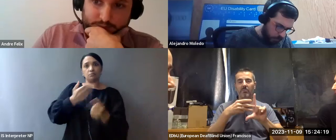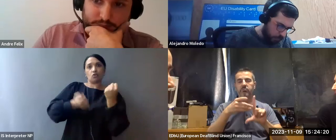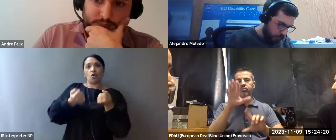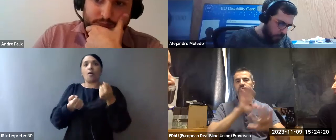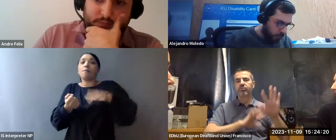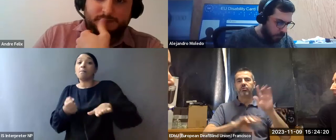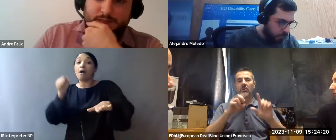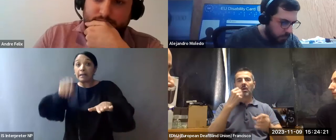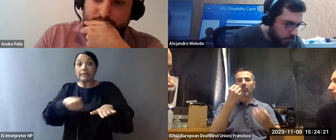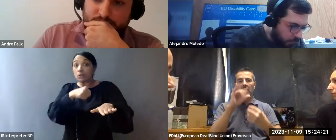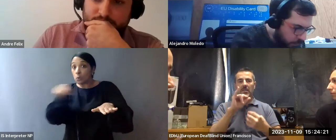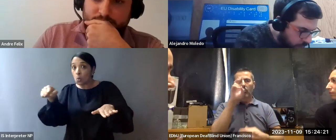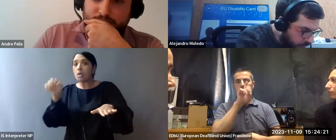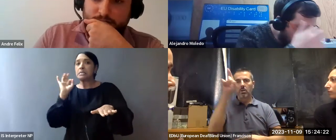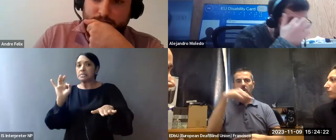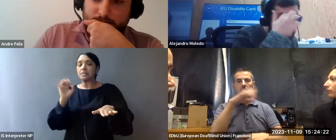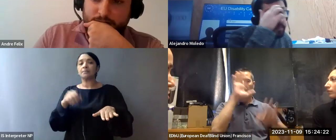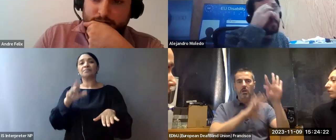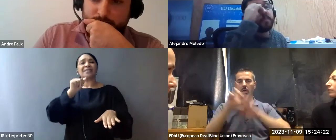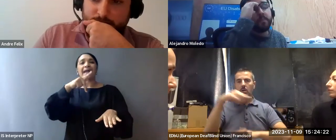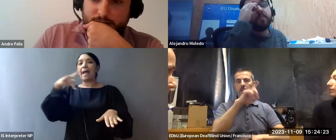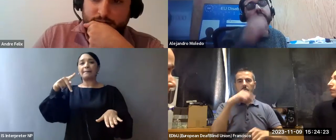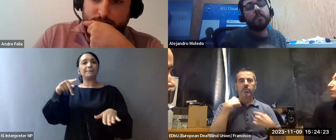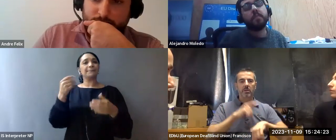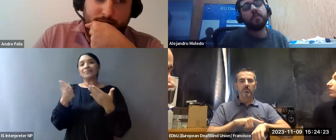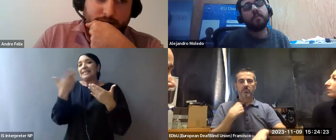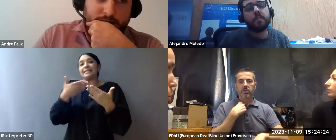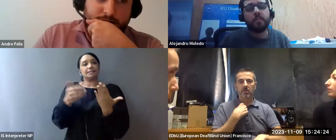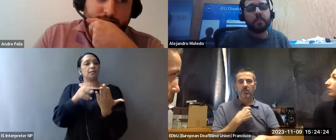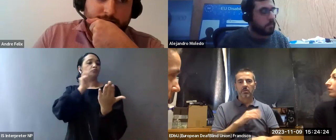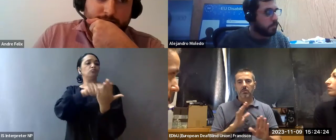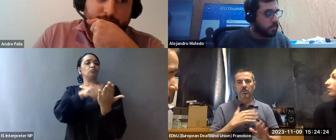Apps are just easier to access than websites,